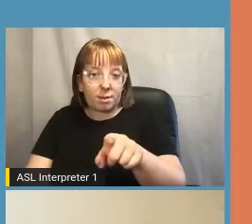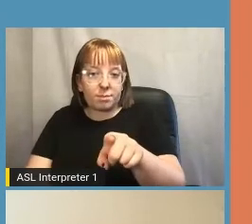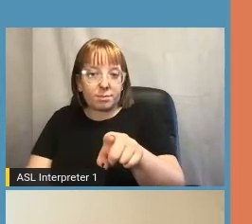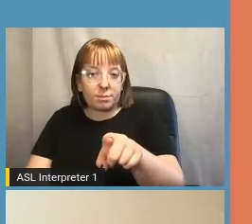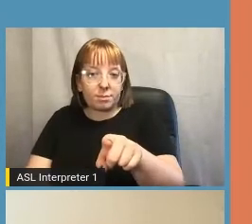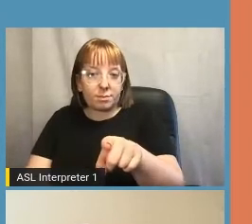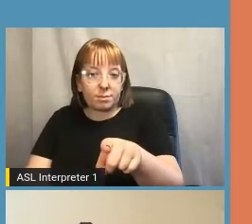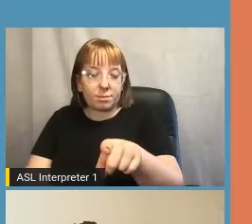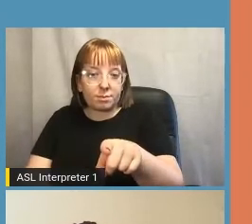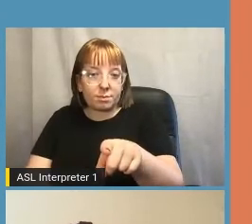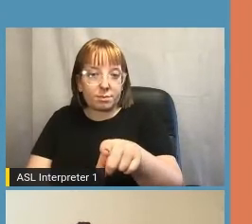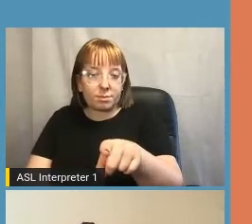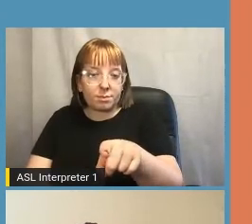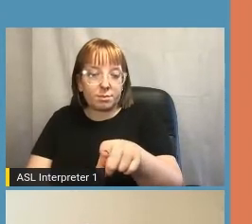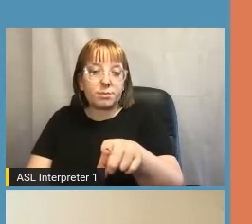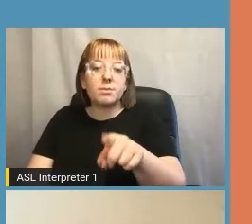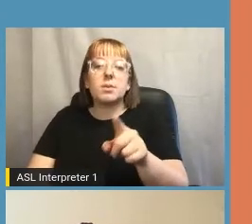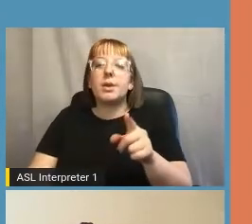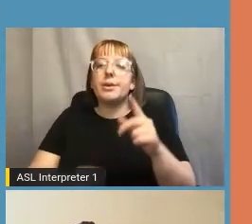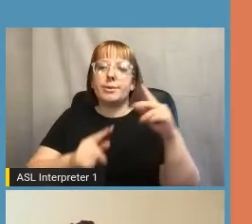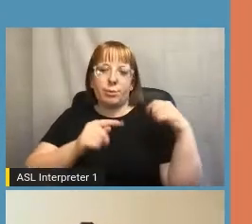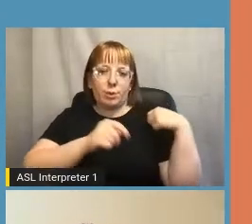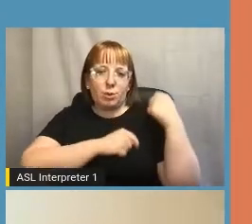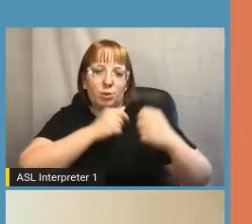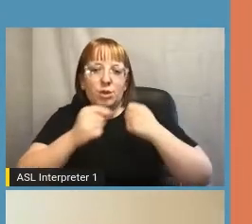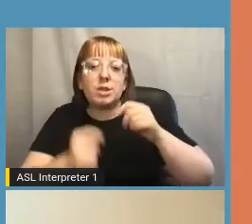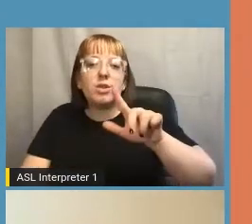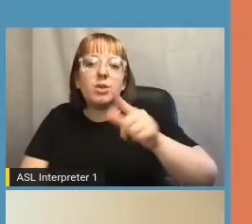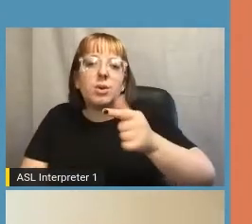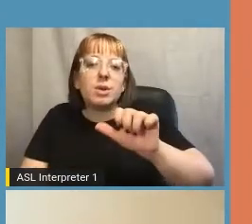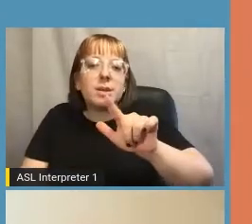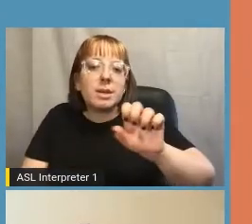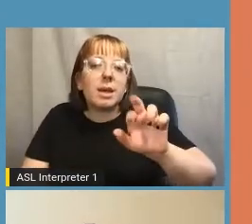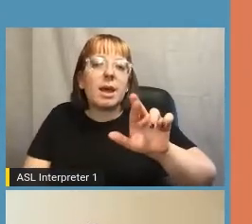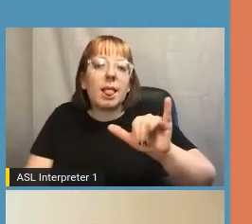you would do a traditional gallery space on the wall and people once you're in the space you could